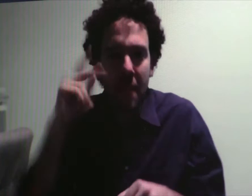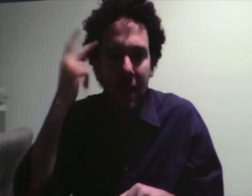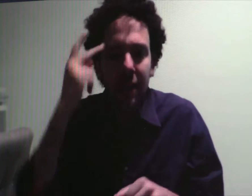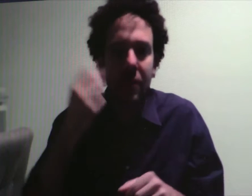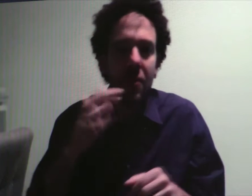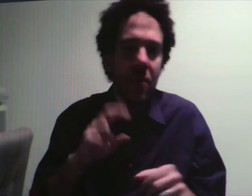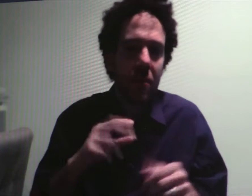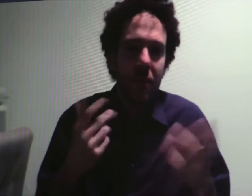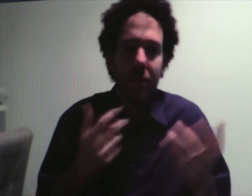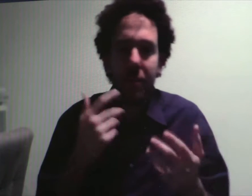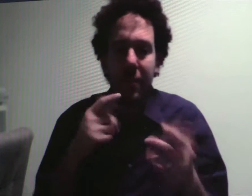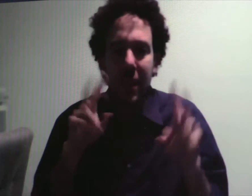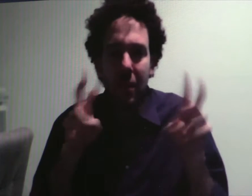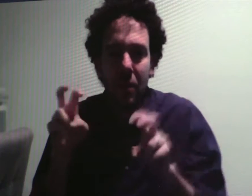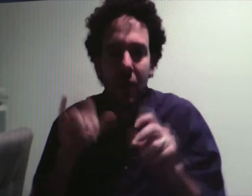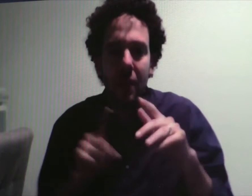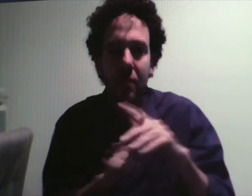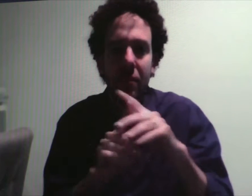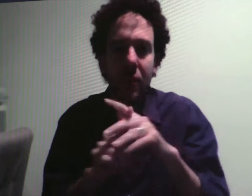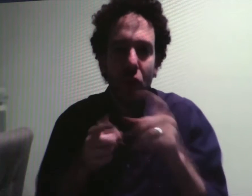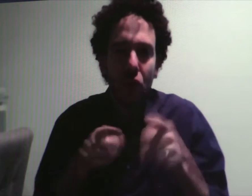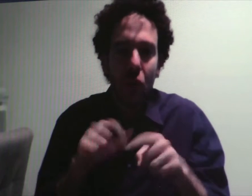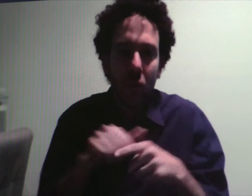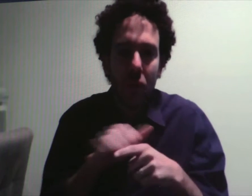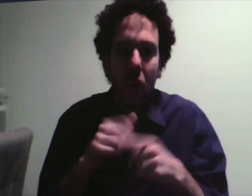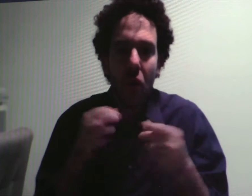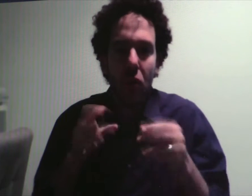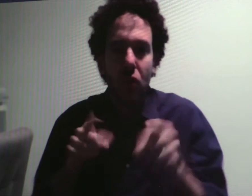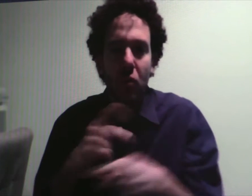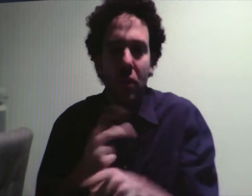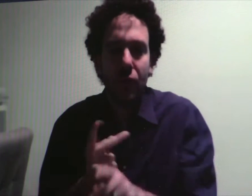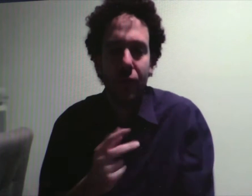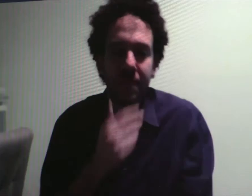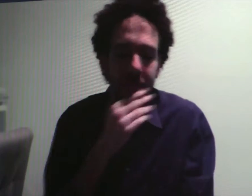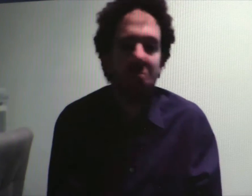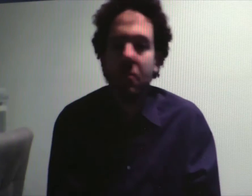not on “politics” or issues that arise or come up during rehearsals and in production.